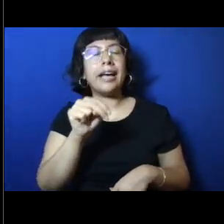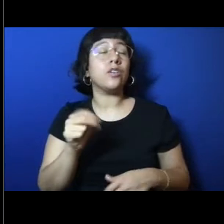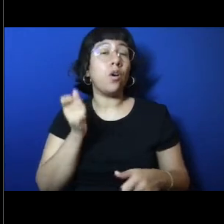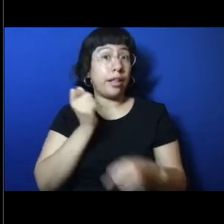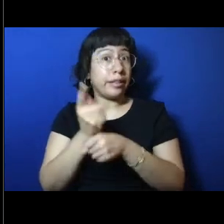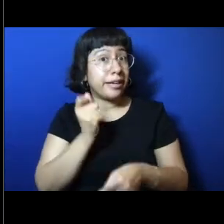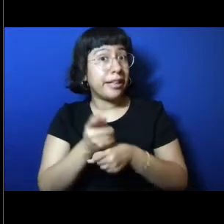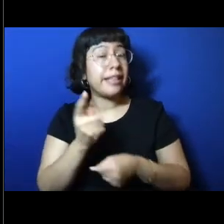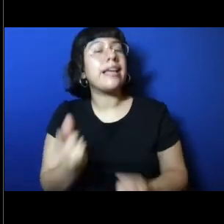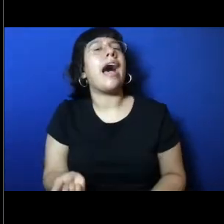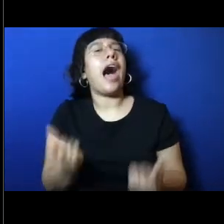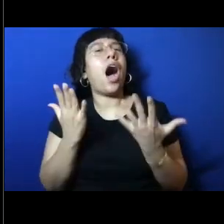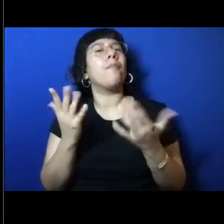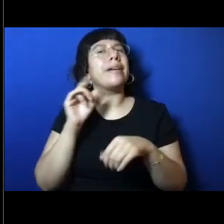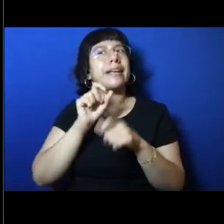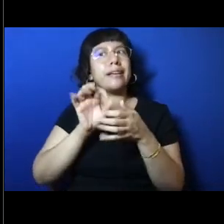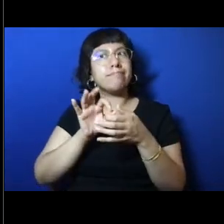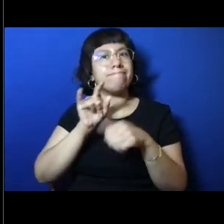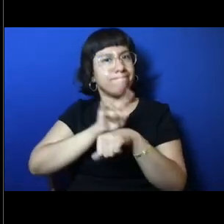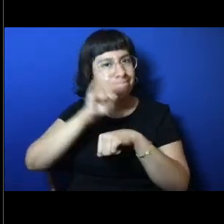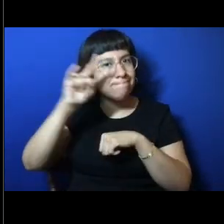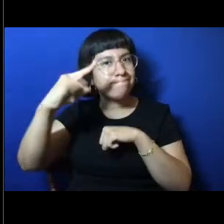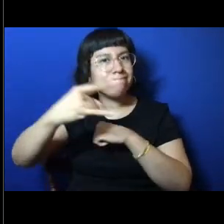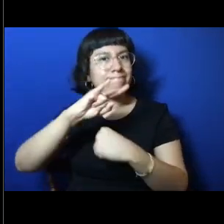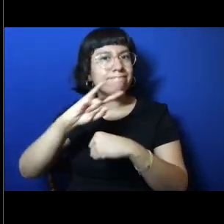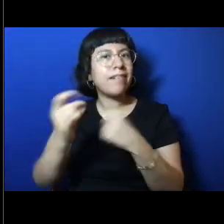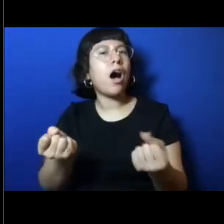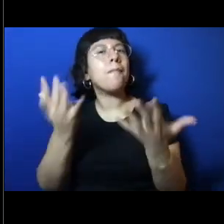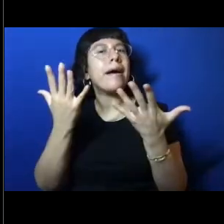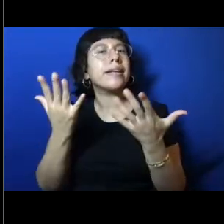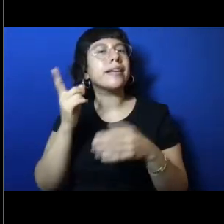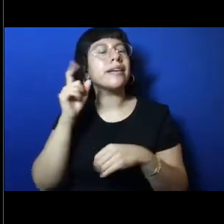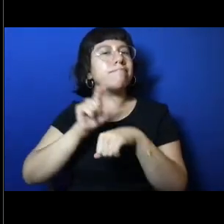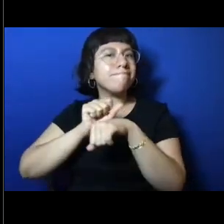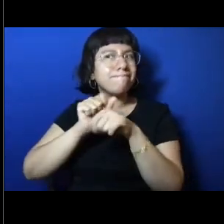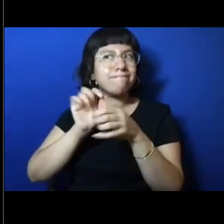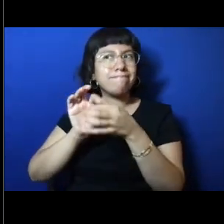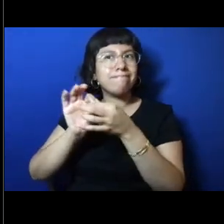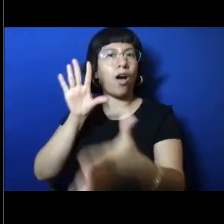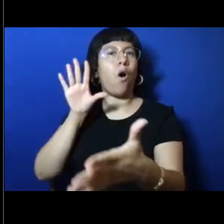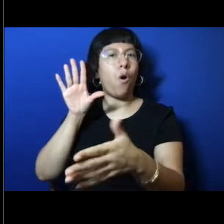Do we launch in a year? So it's, you know, worldwide literally there are hundreds.